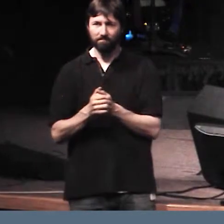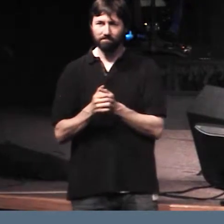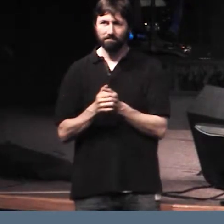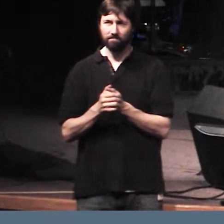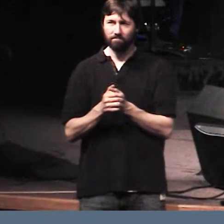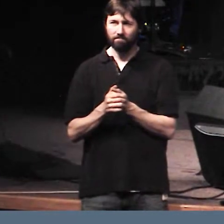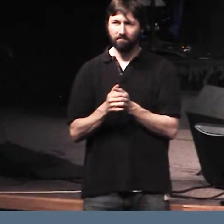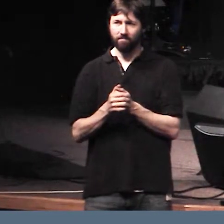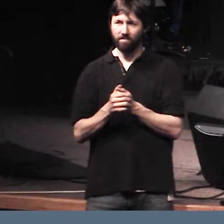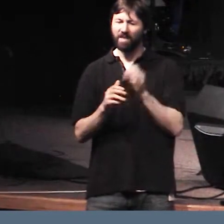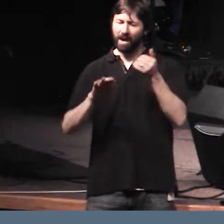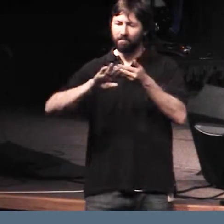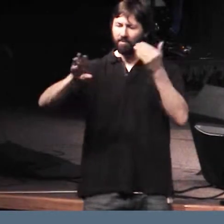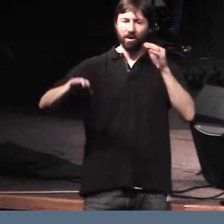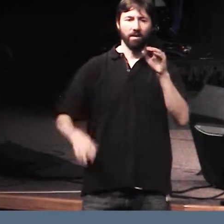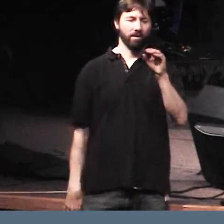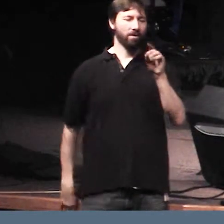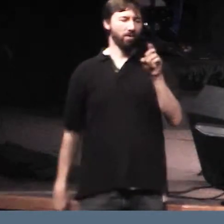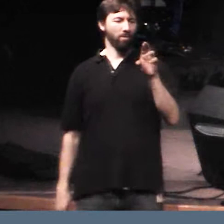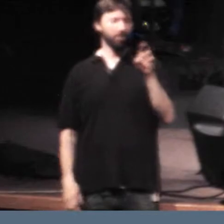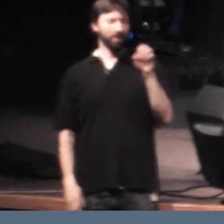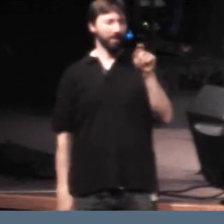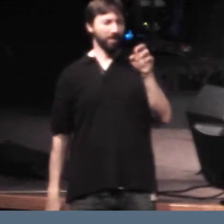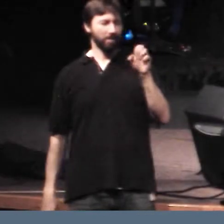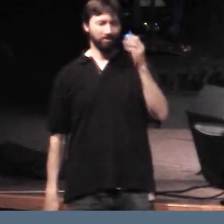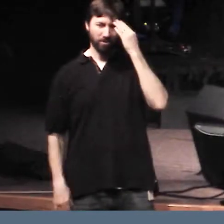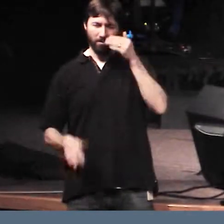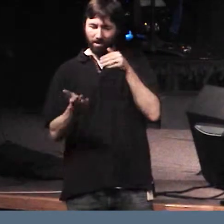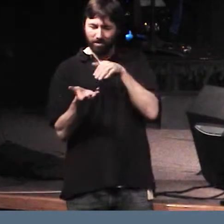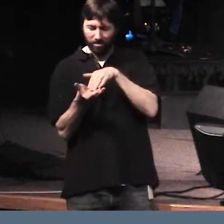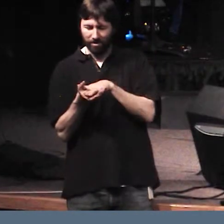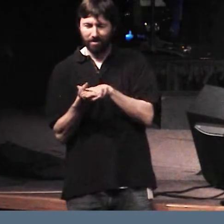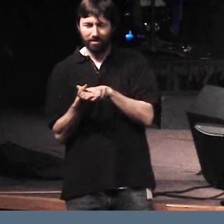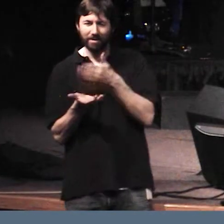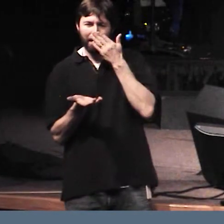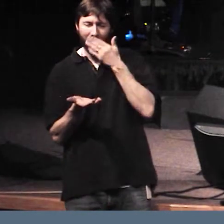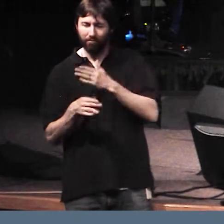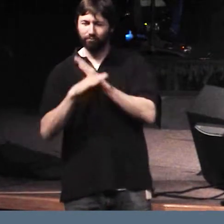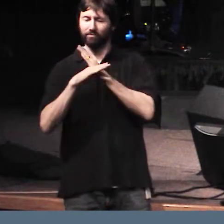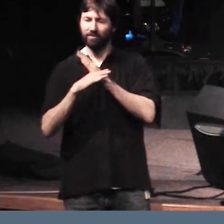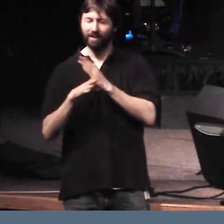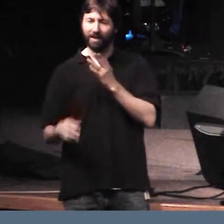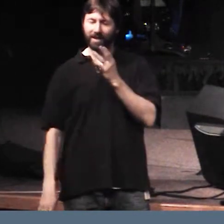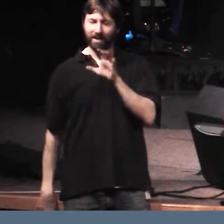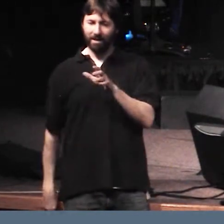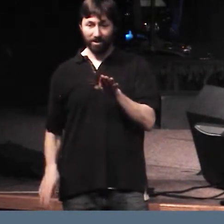this in the day before odor eaters anyway he hands the sandal there